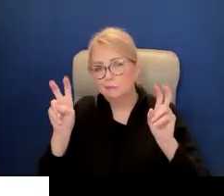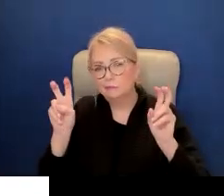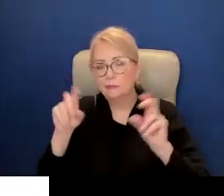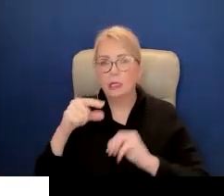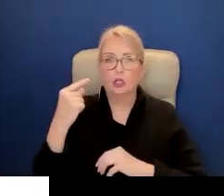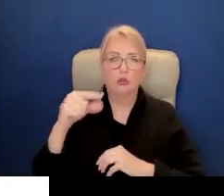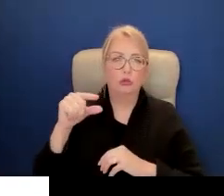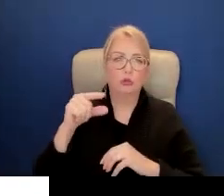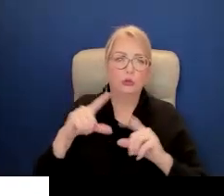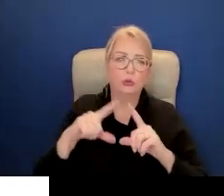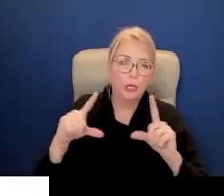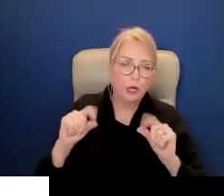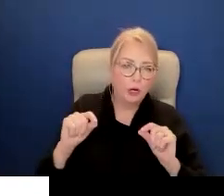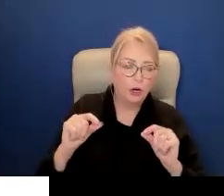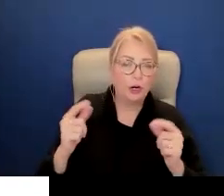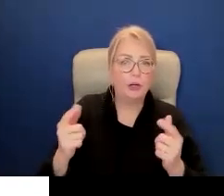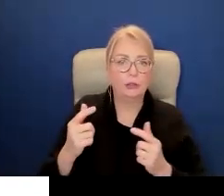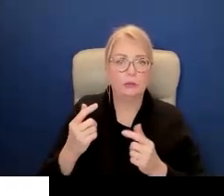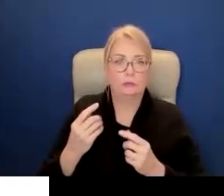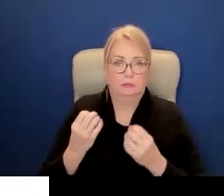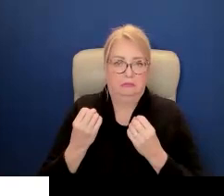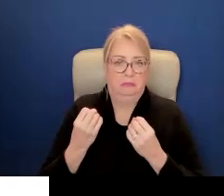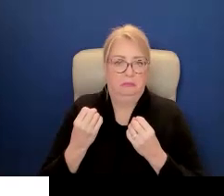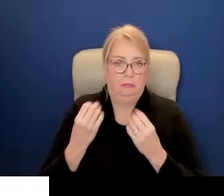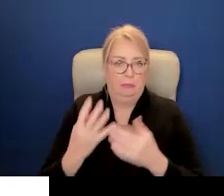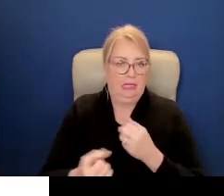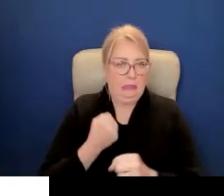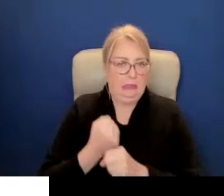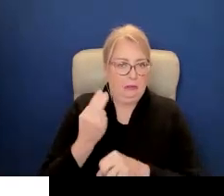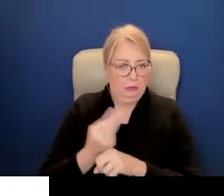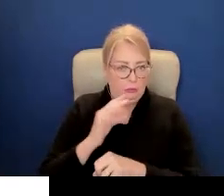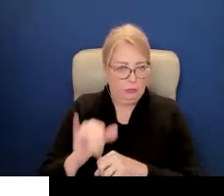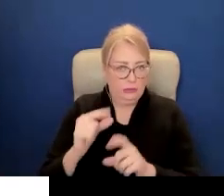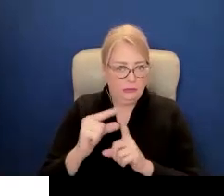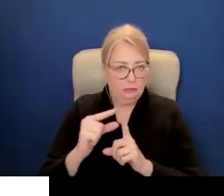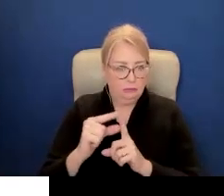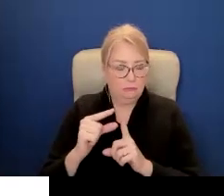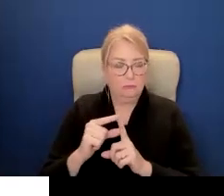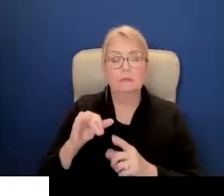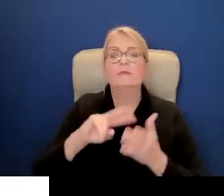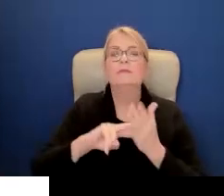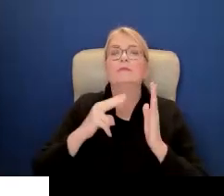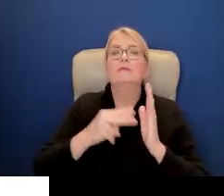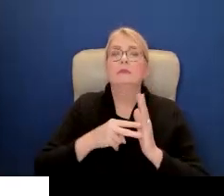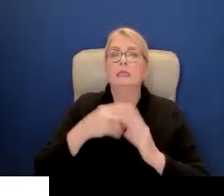you know, that's been a term that has been used for many, many years. And these are immigrants who are allowed to remain in the US indefinitely